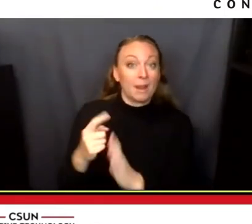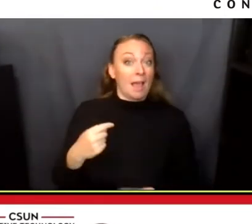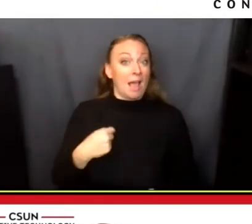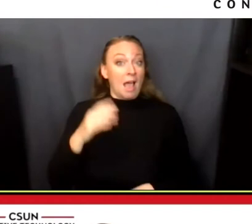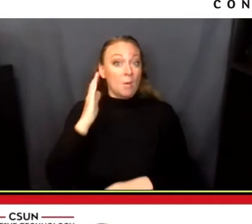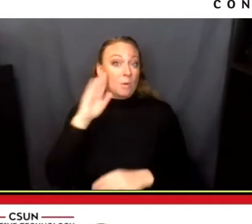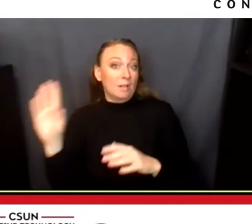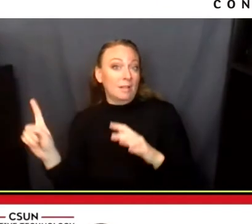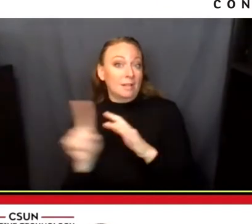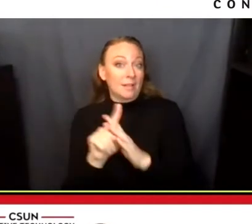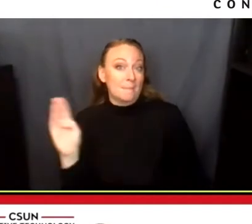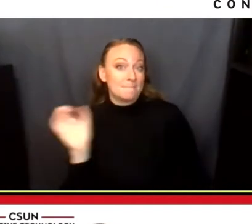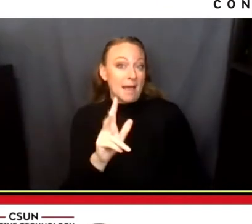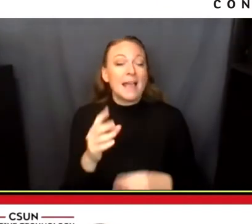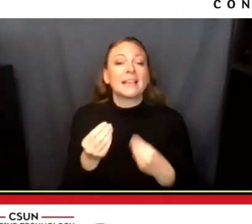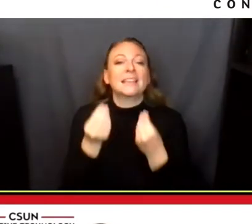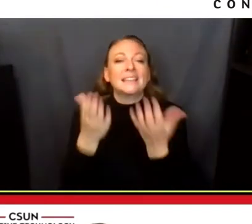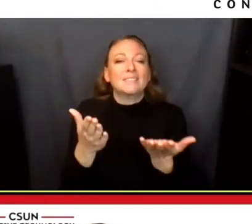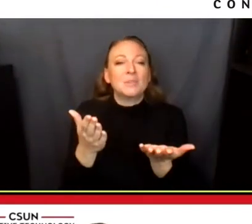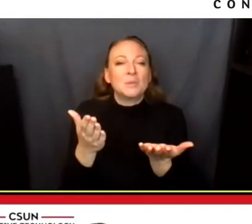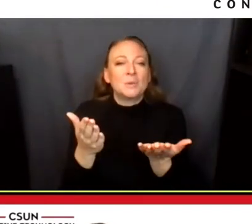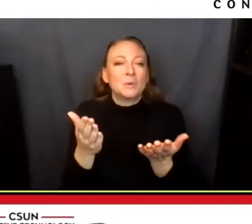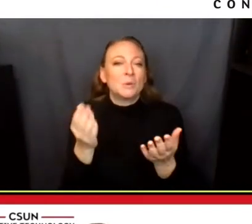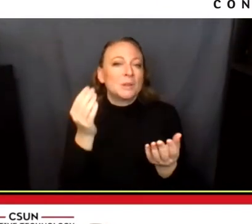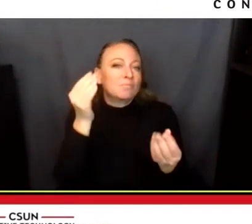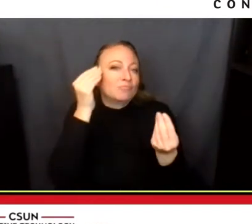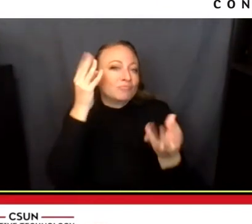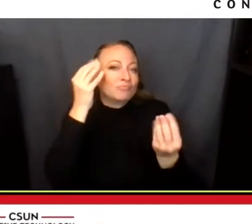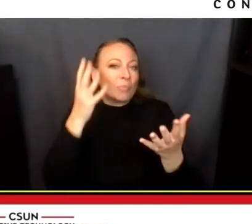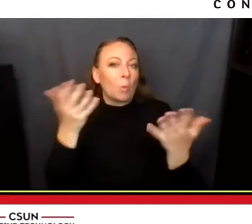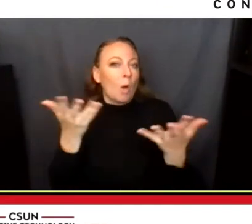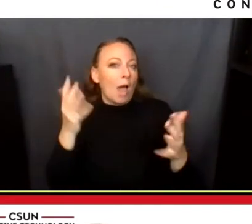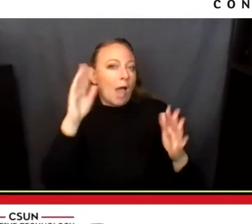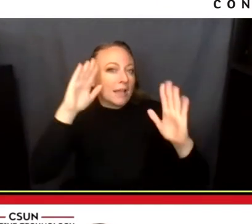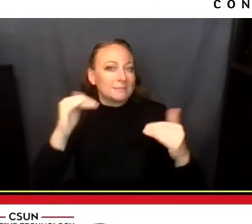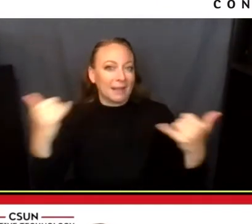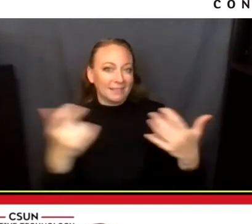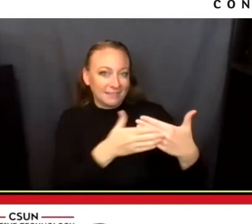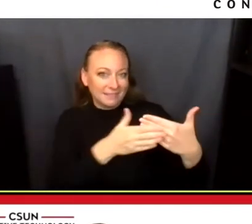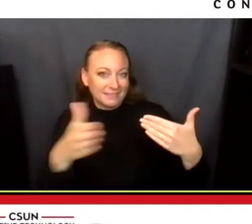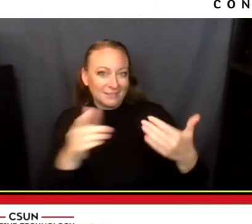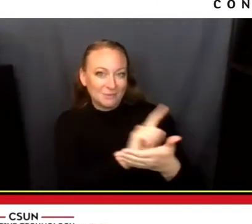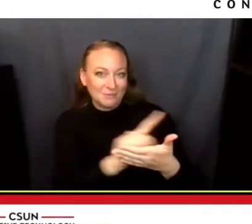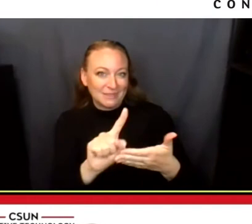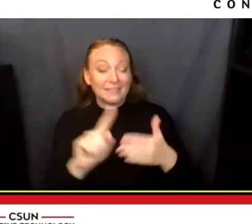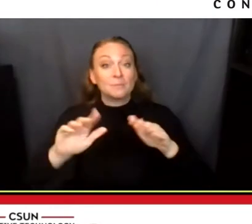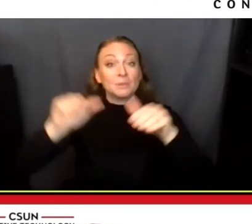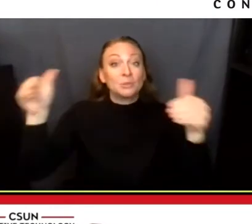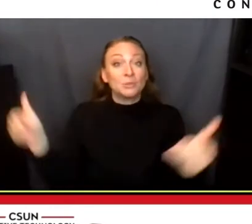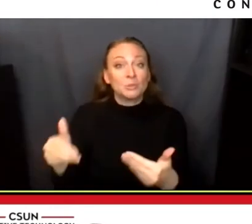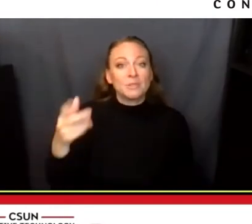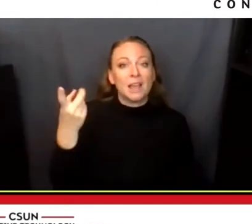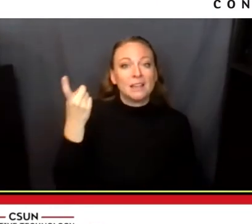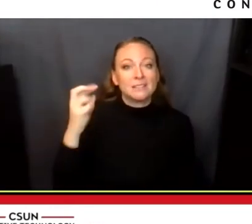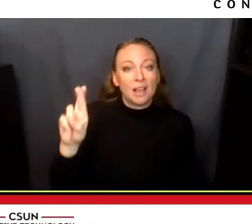to give you a heads up on what's in store this week. So let me introduce you to Dr. William Watkins.